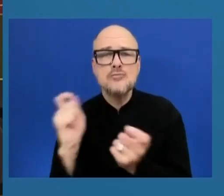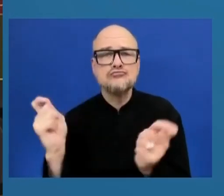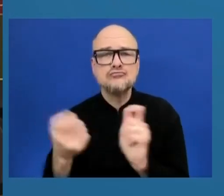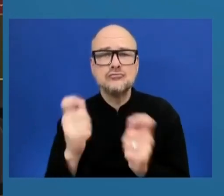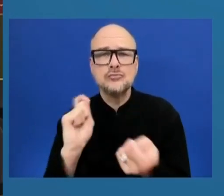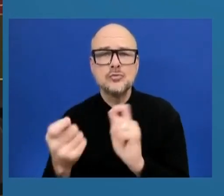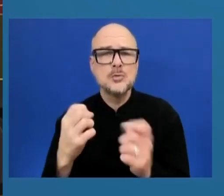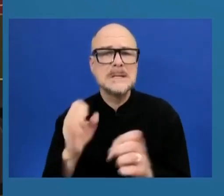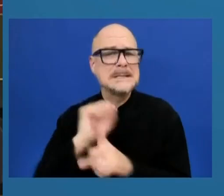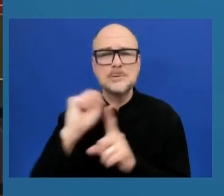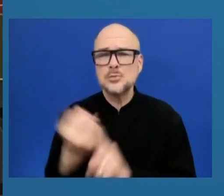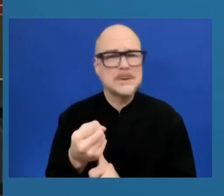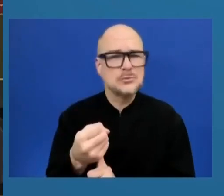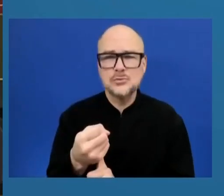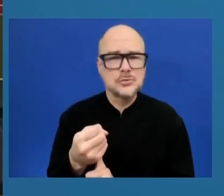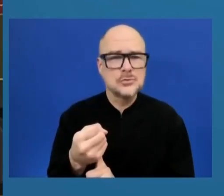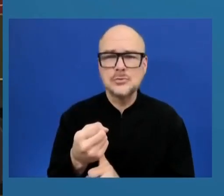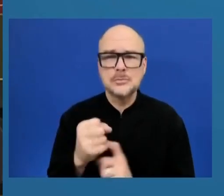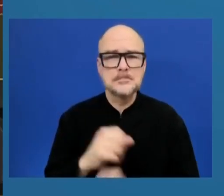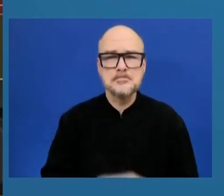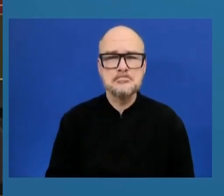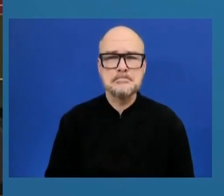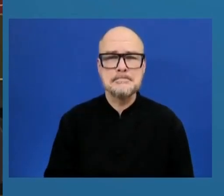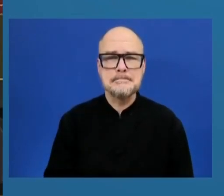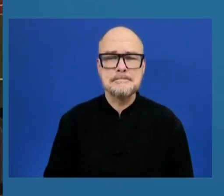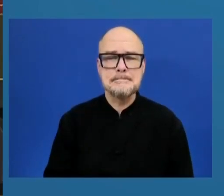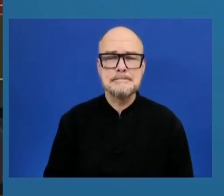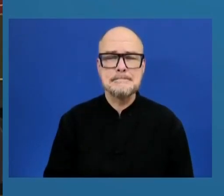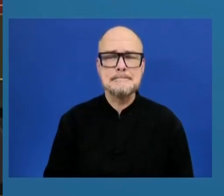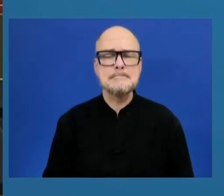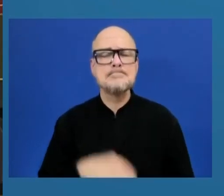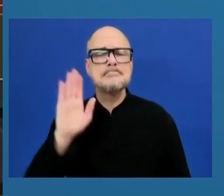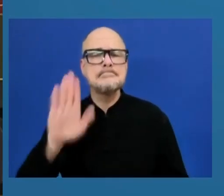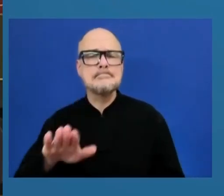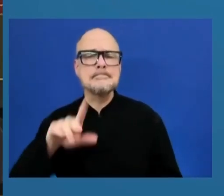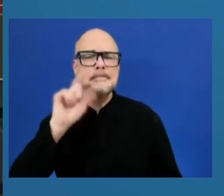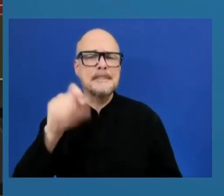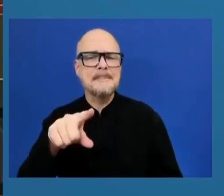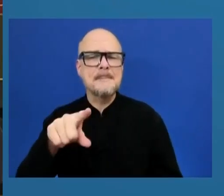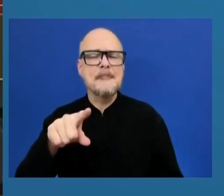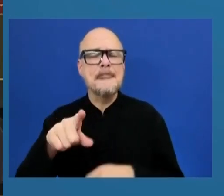Who's next? Uh, Kate. Governor, are you considering including language in the budget that would